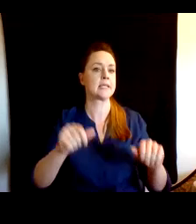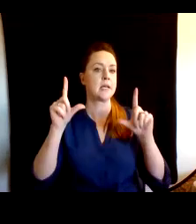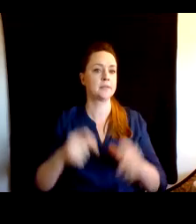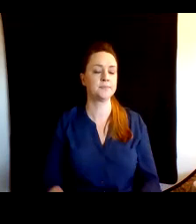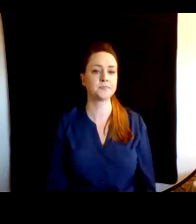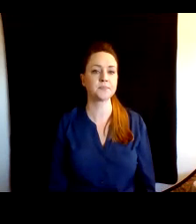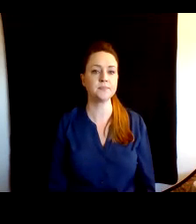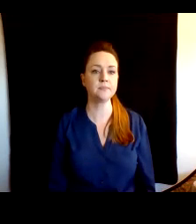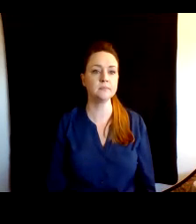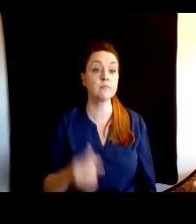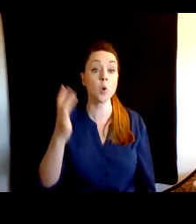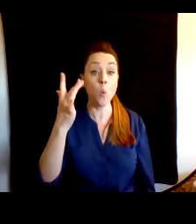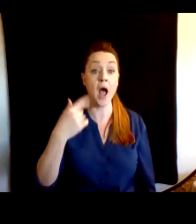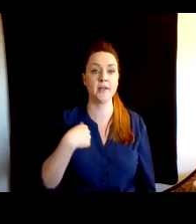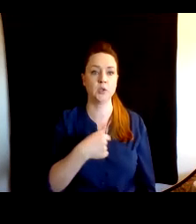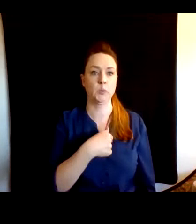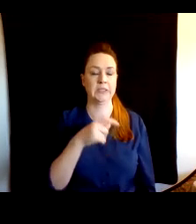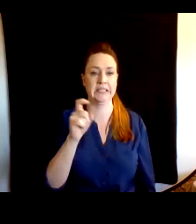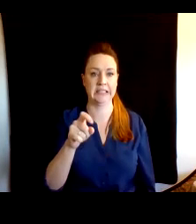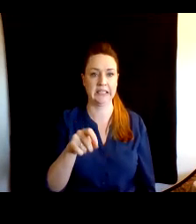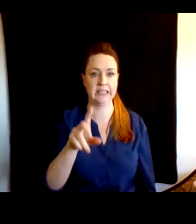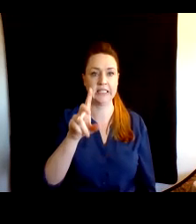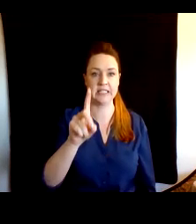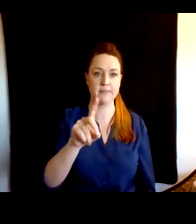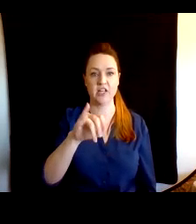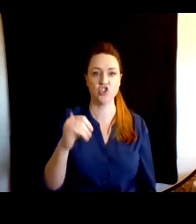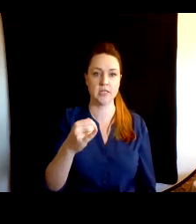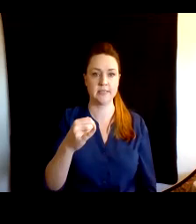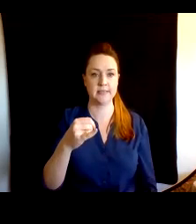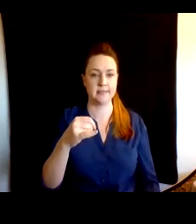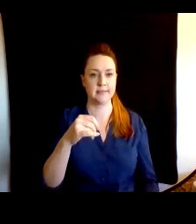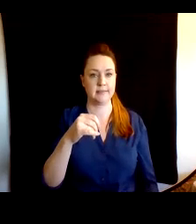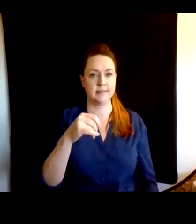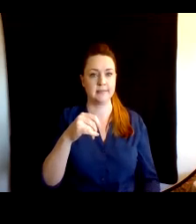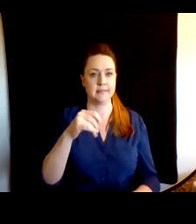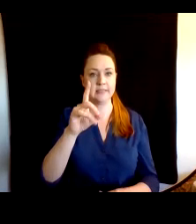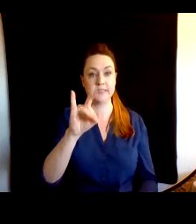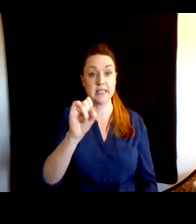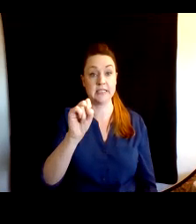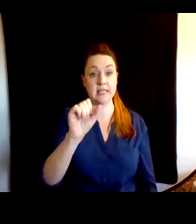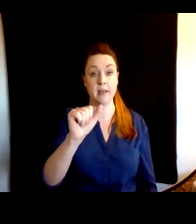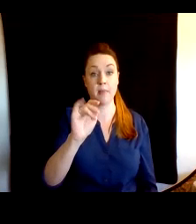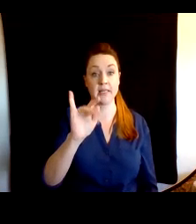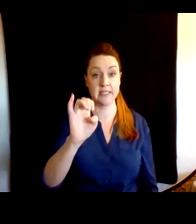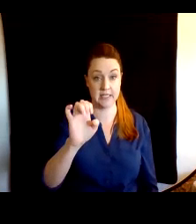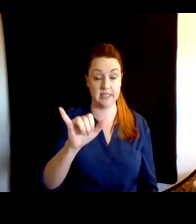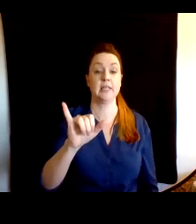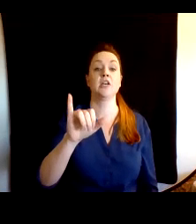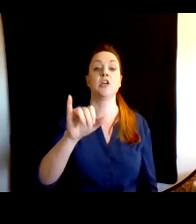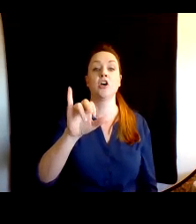So why do we need disability justice in emergency management? Well, as I said, disability justice is not the same as emergency management,